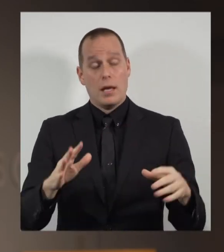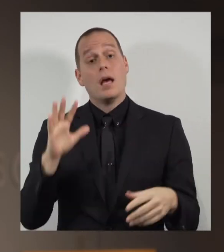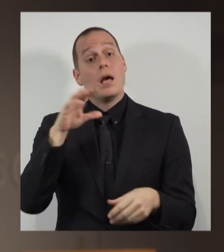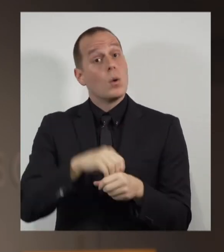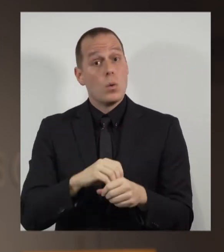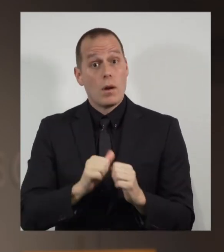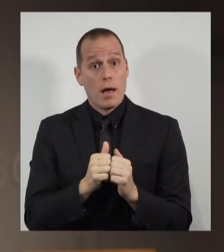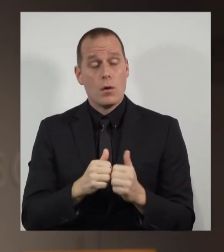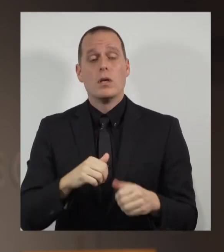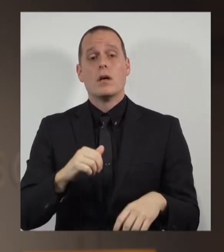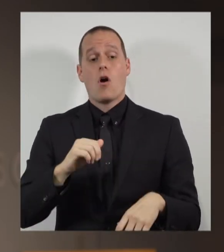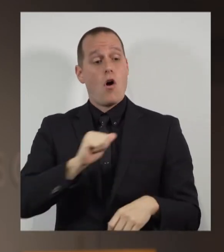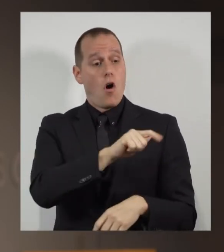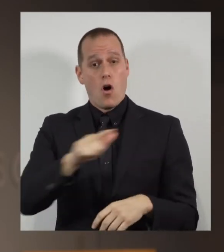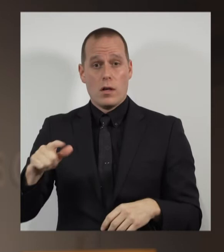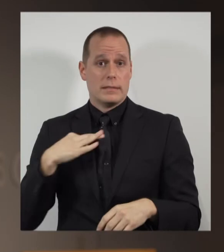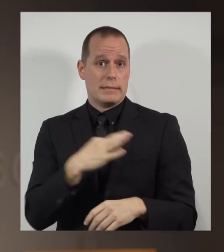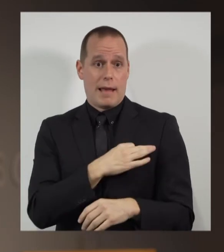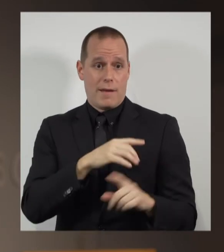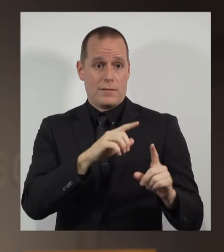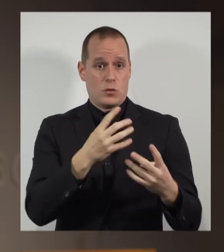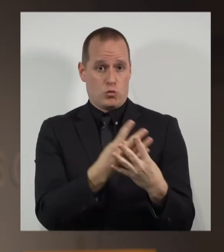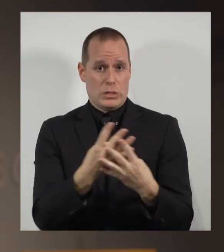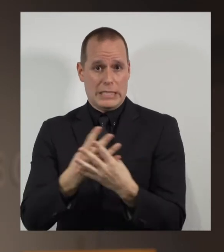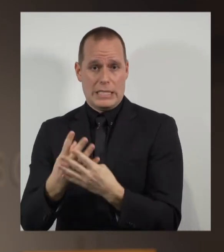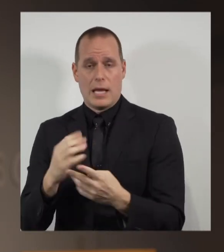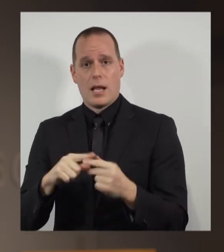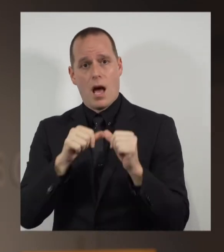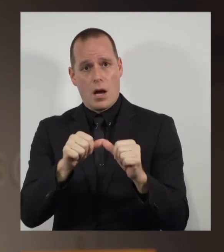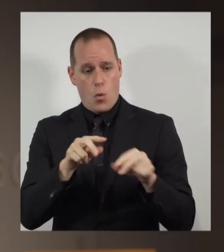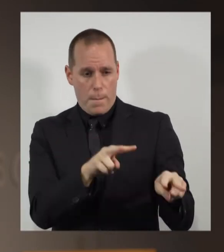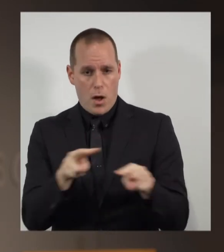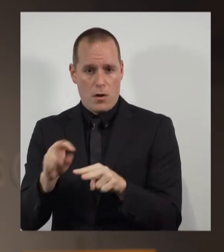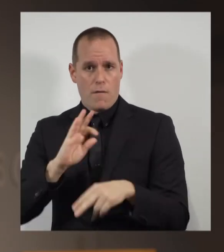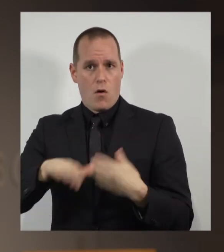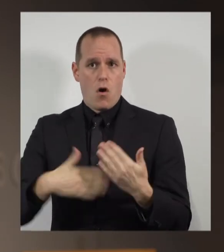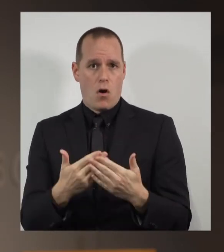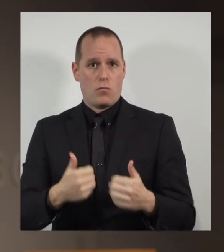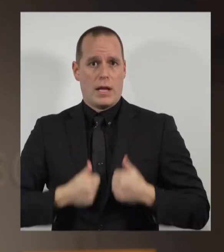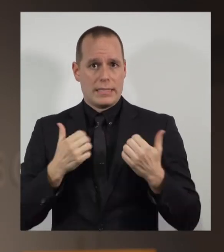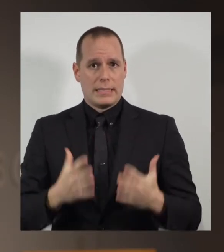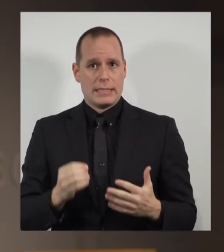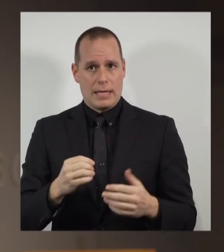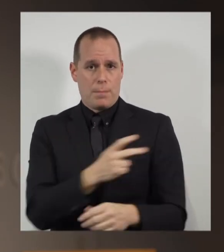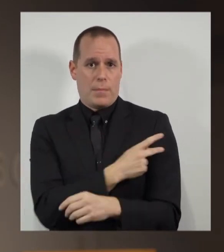including through universal screening of staff and ongoing monitoring of all residents and patients.